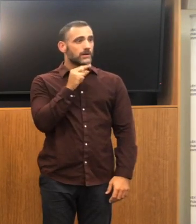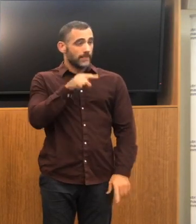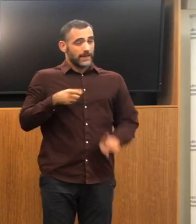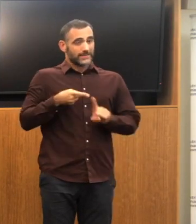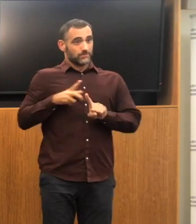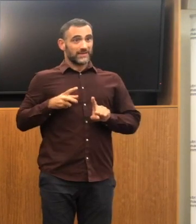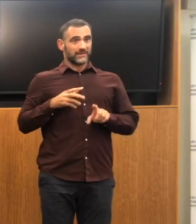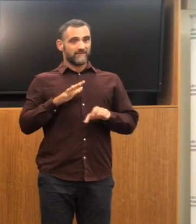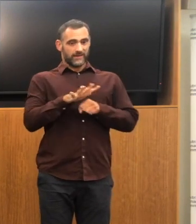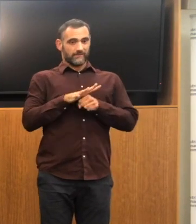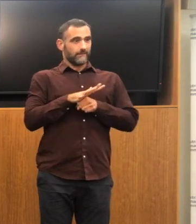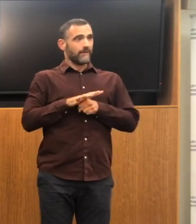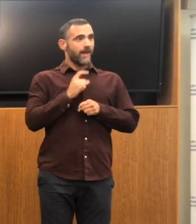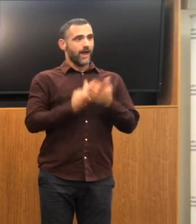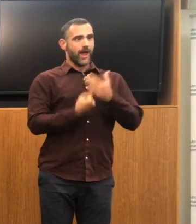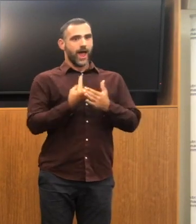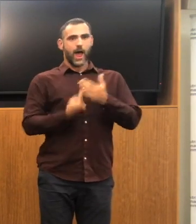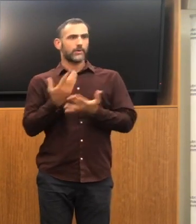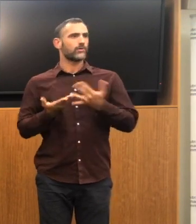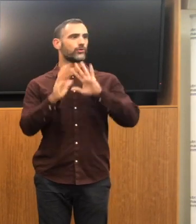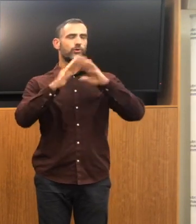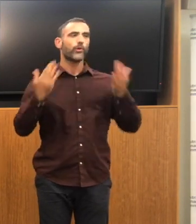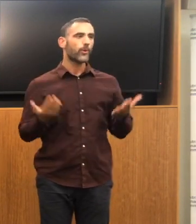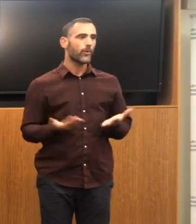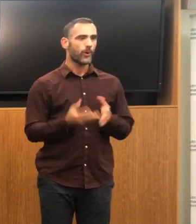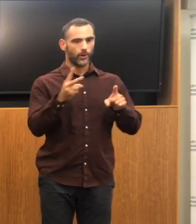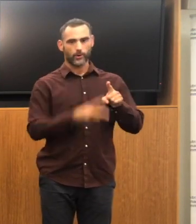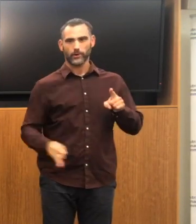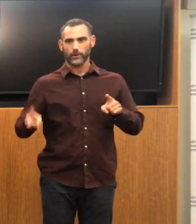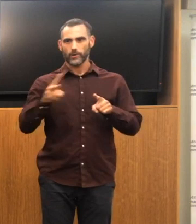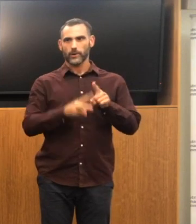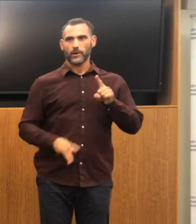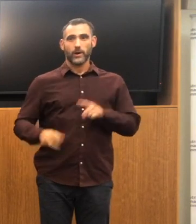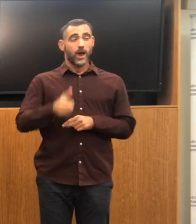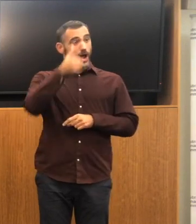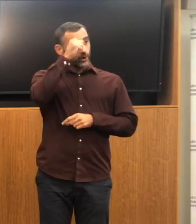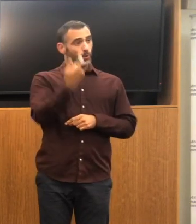I met, in Greece, a man from Afghanistan who is a father